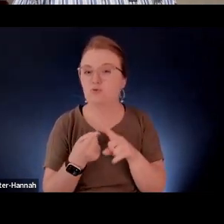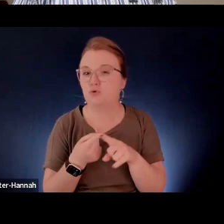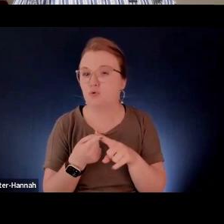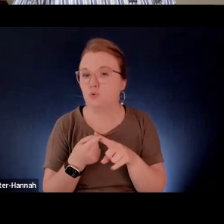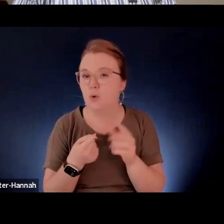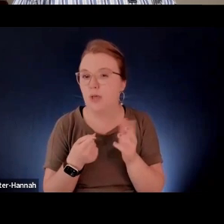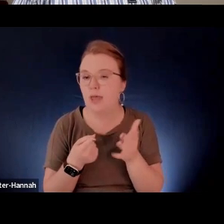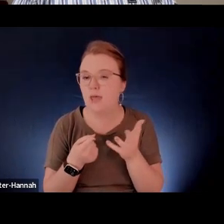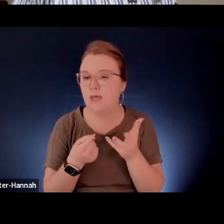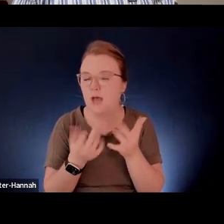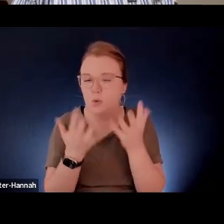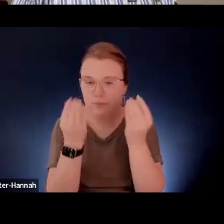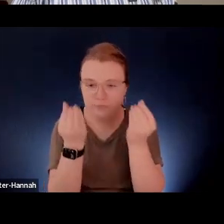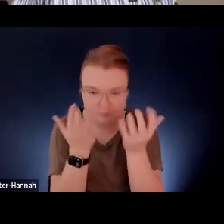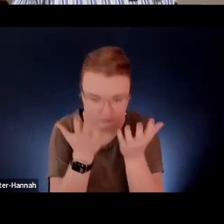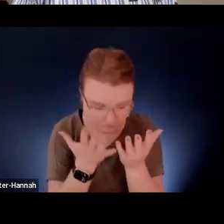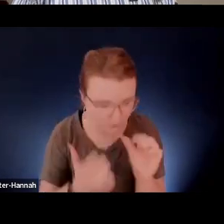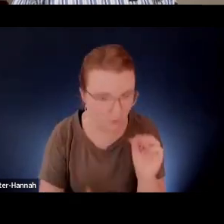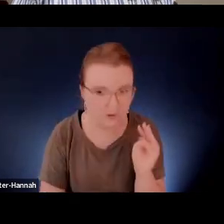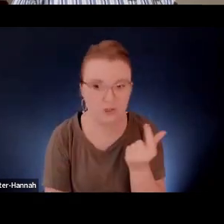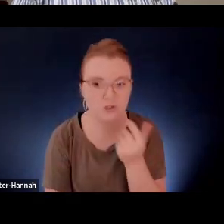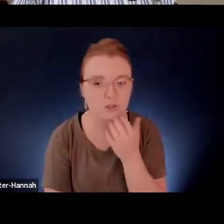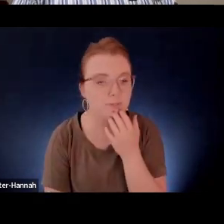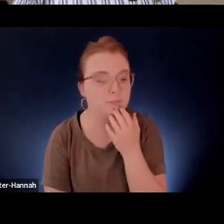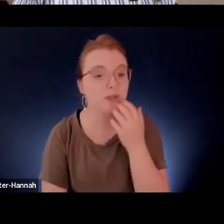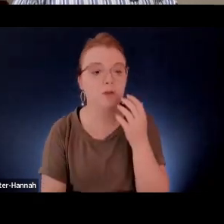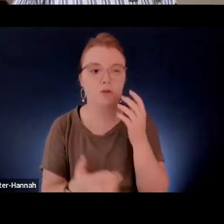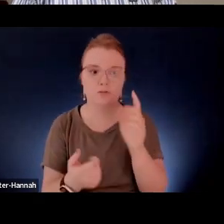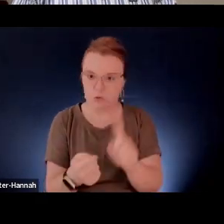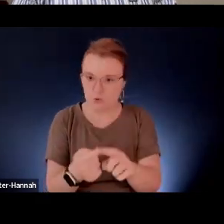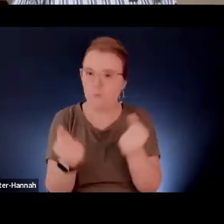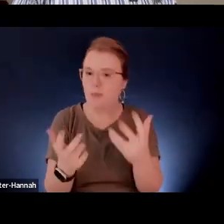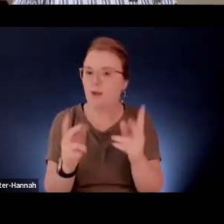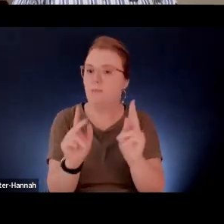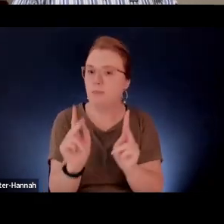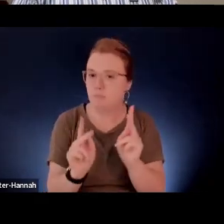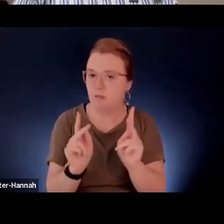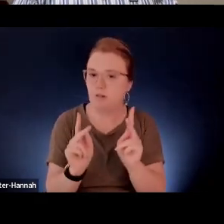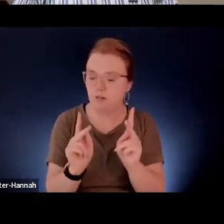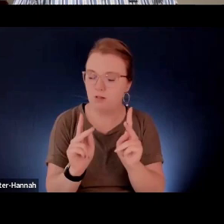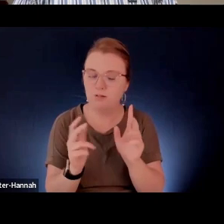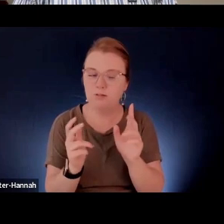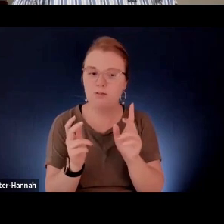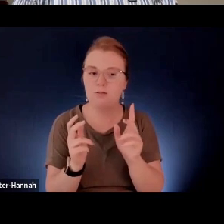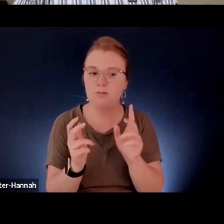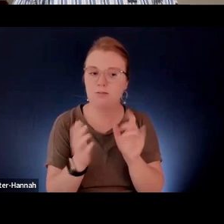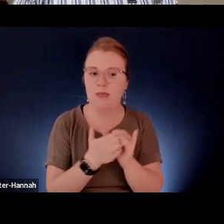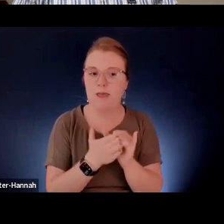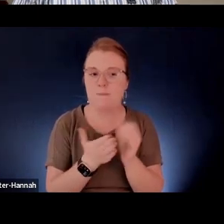Oh, my gosh, to many people that might, lemme start over.